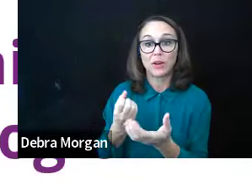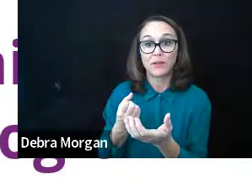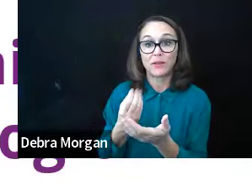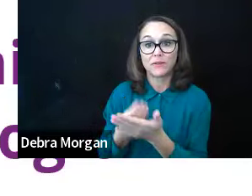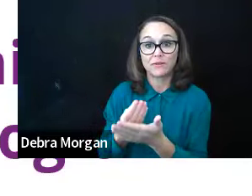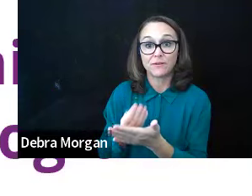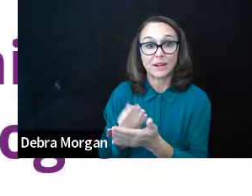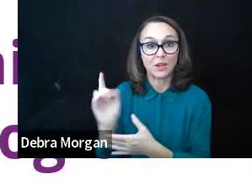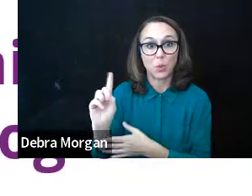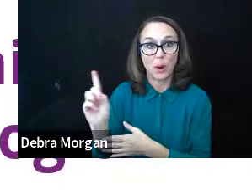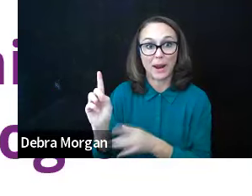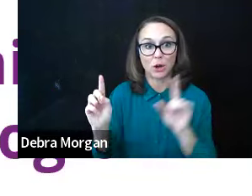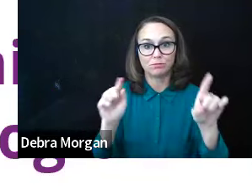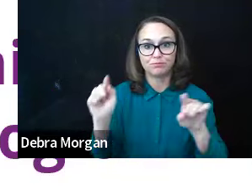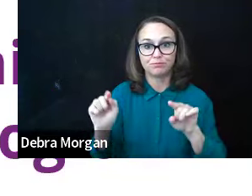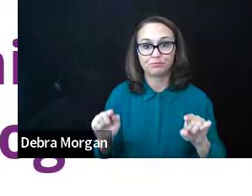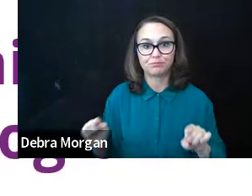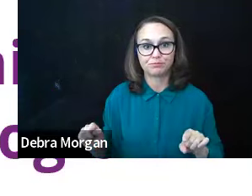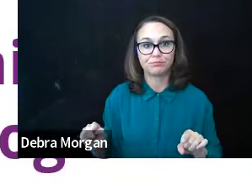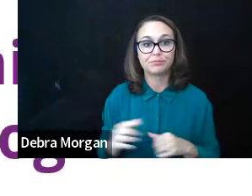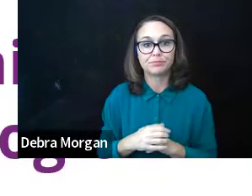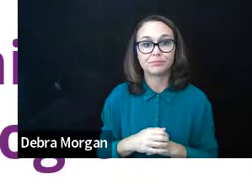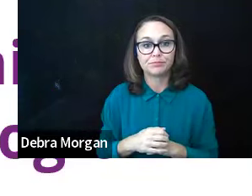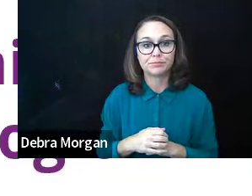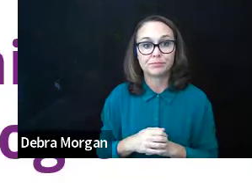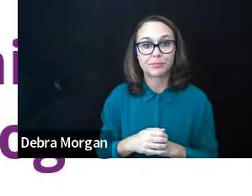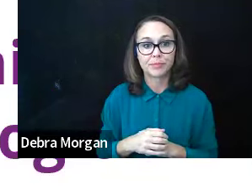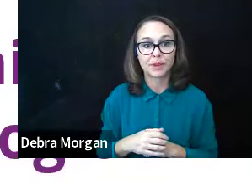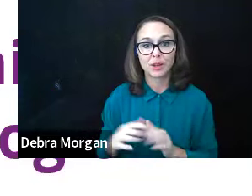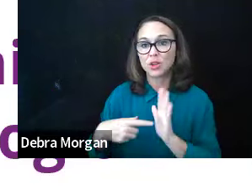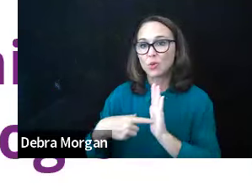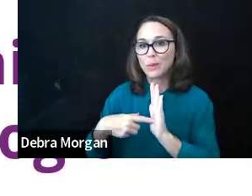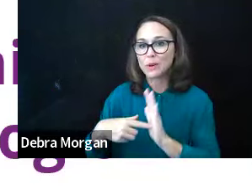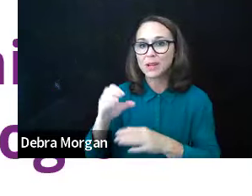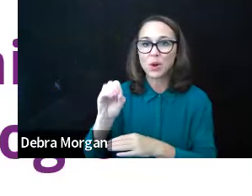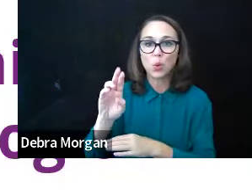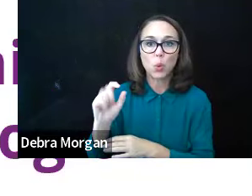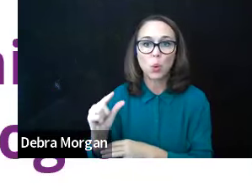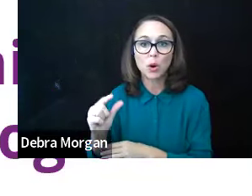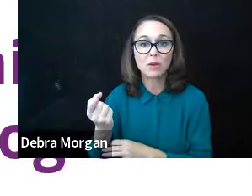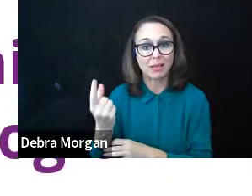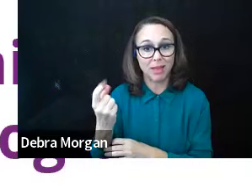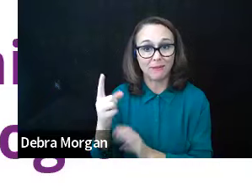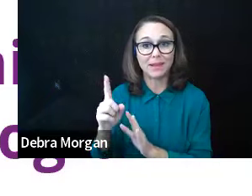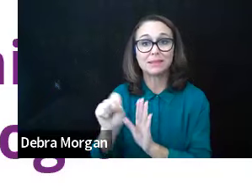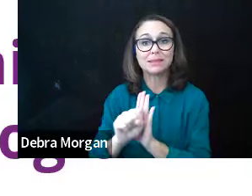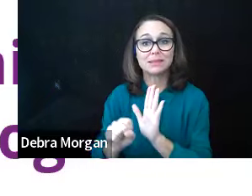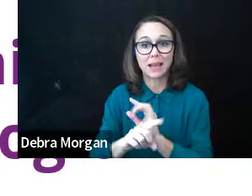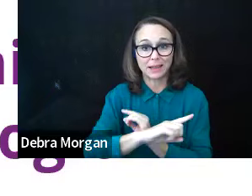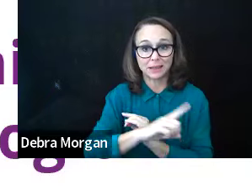are. Our recipients represent organizations from 11 States and one tribal nation, which